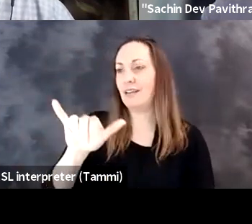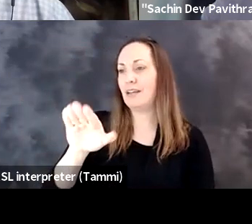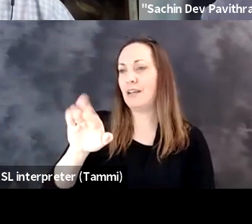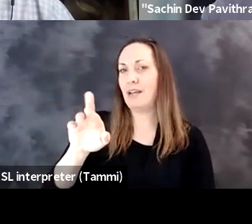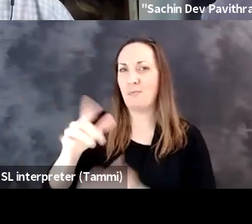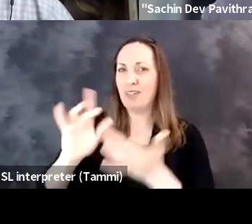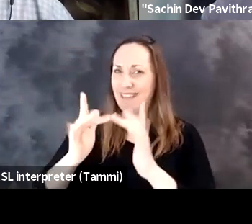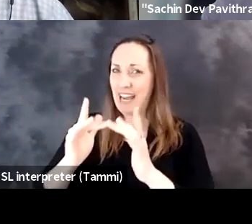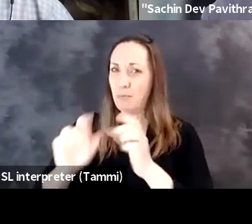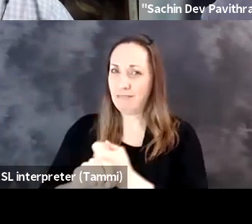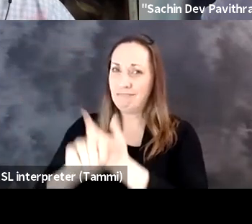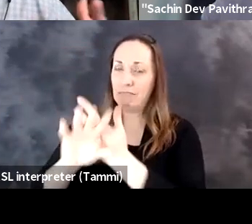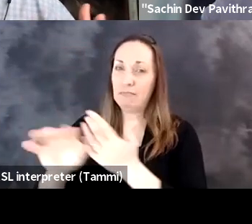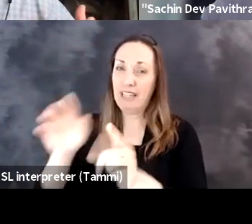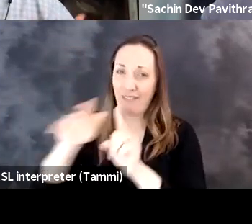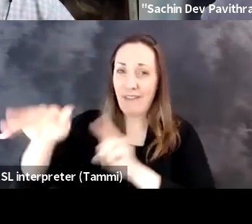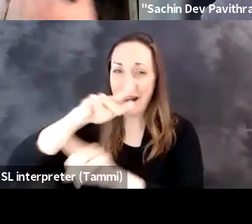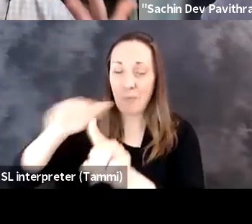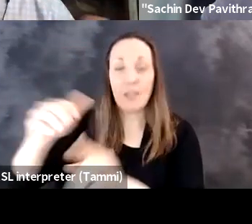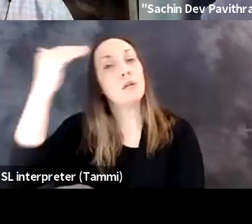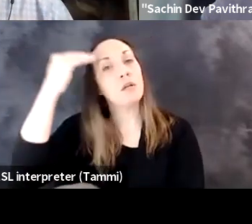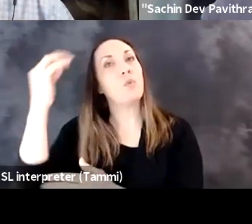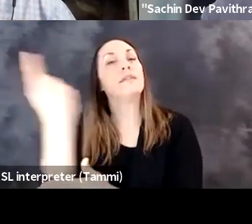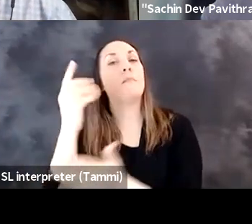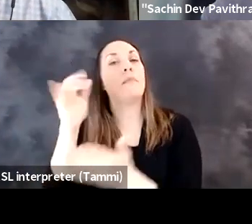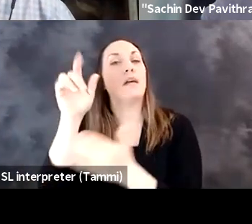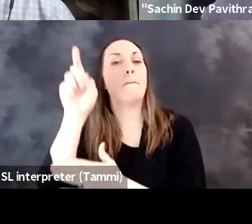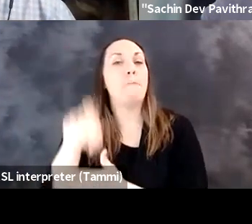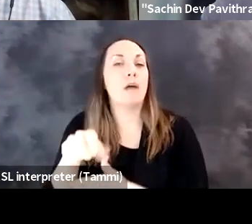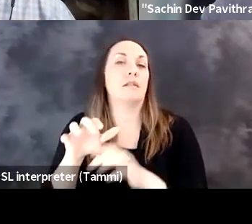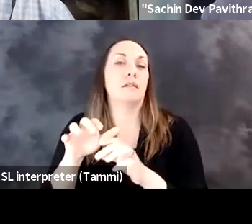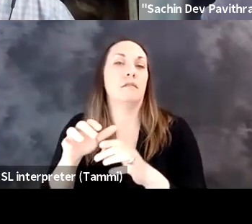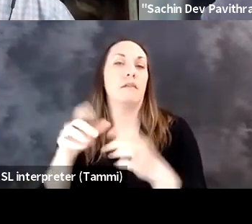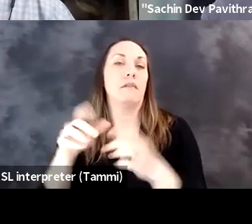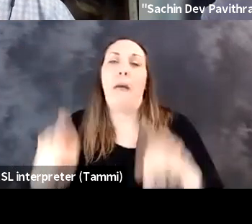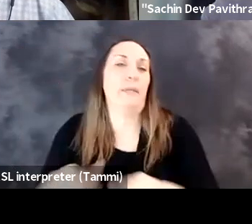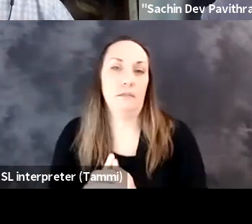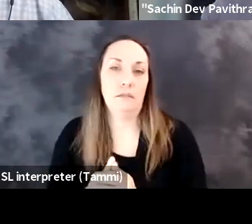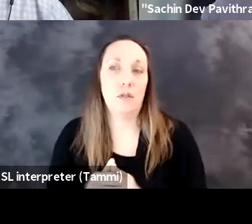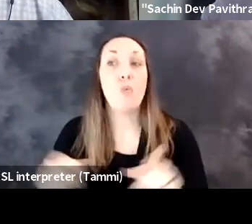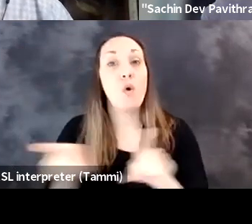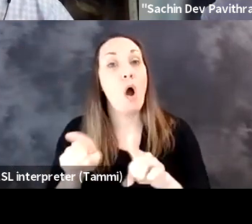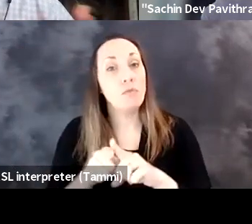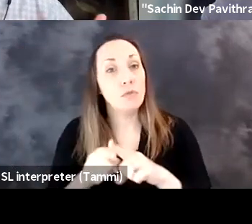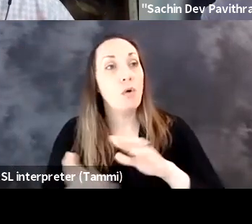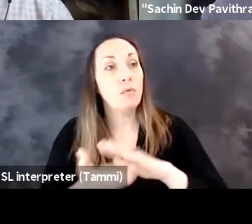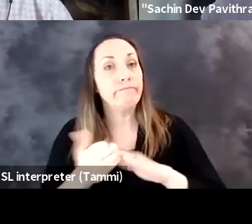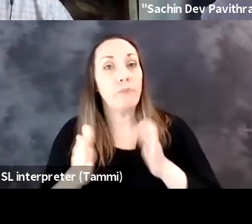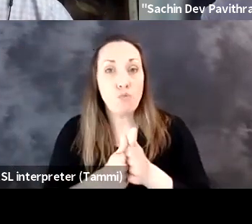are needing access in these ever-changing hybrid environments, they know that there's something that has to